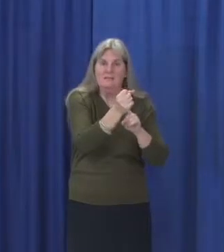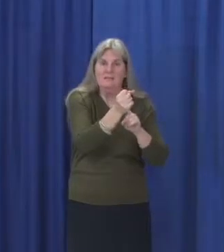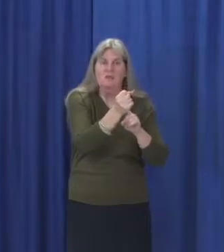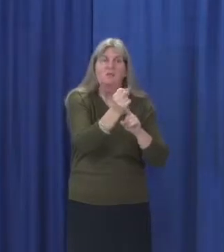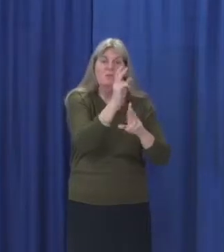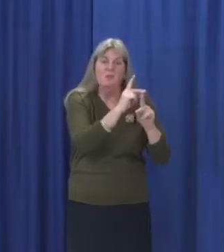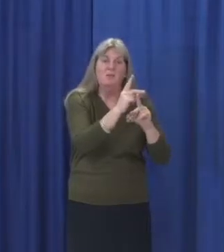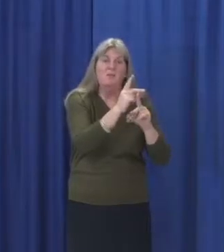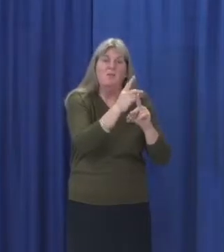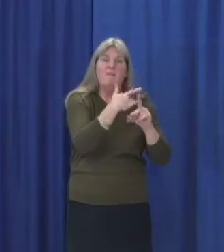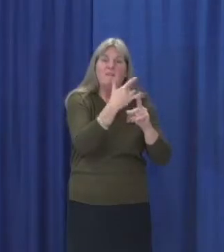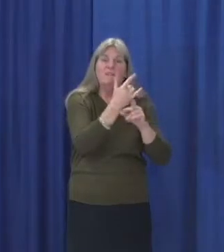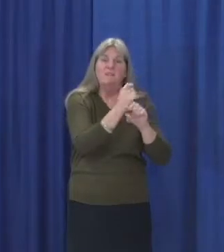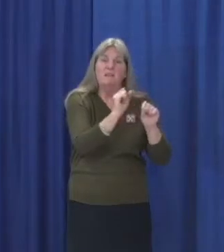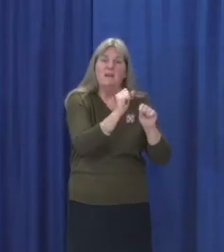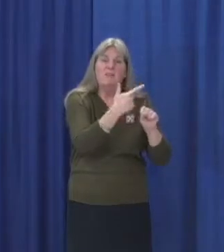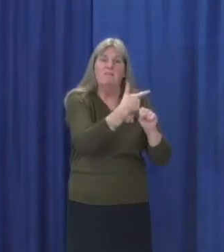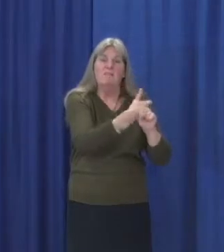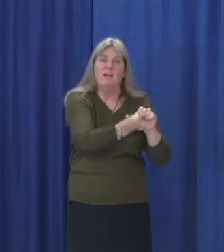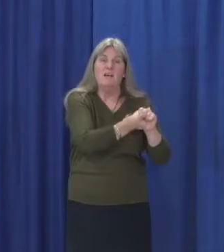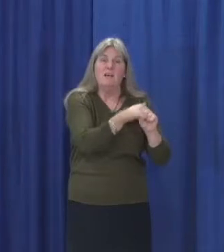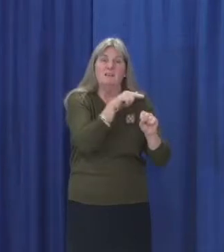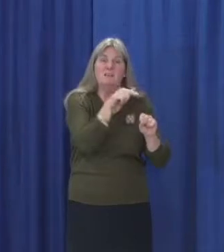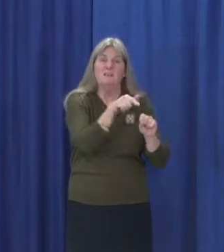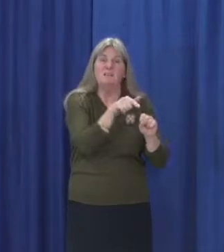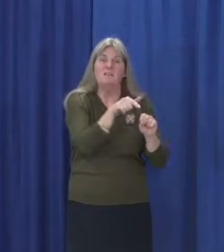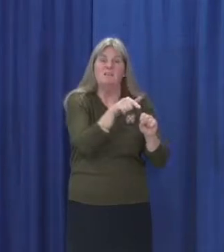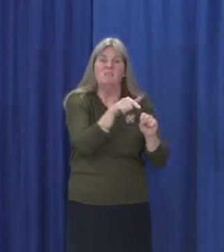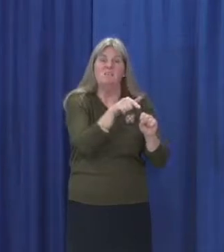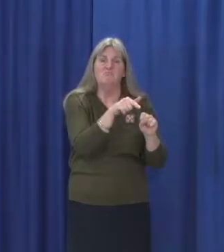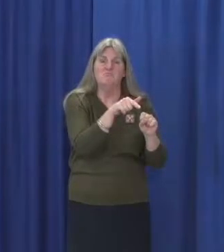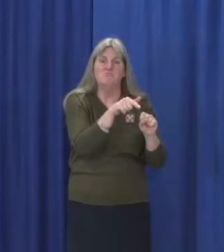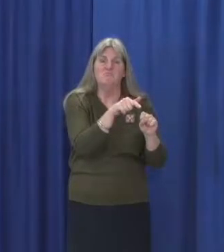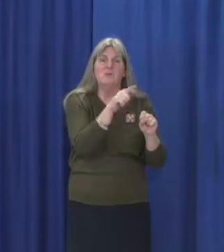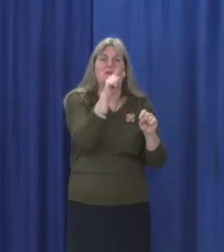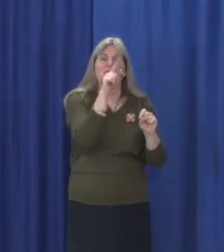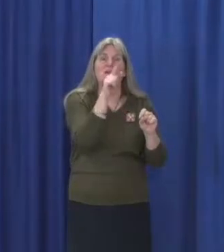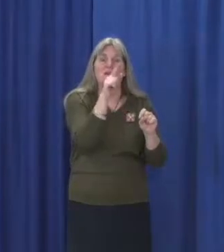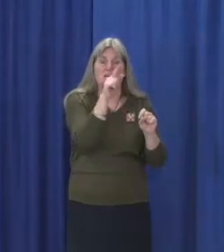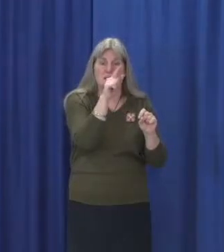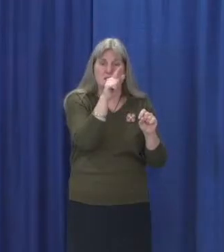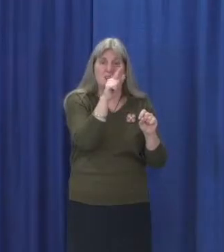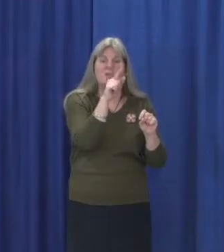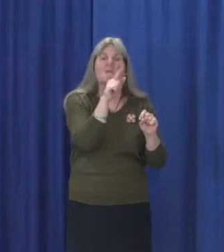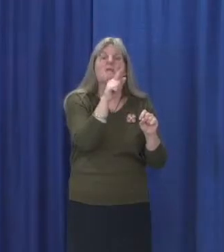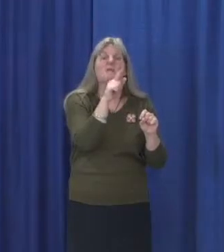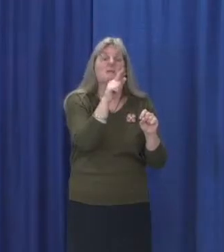vaccinated would most likely be less hard work and a longer-term